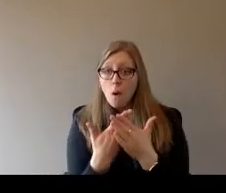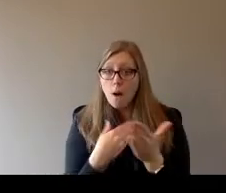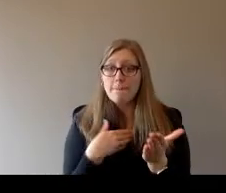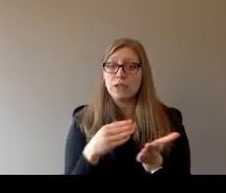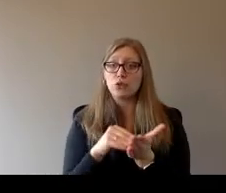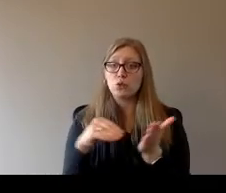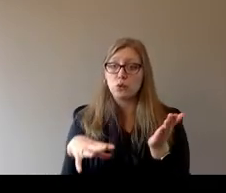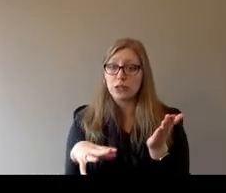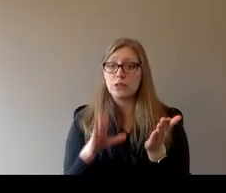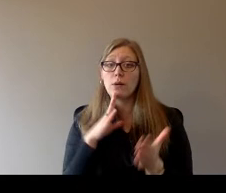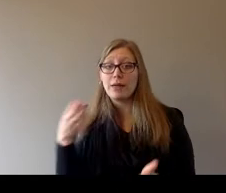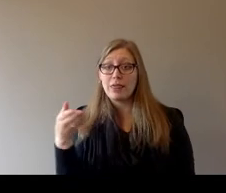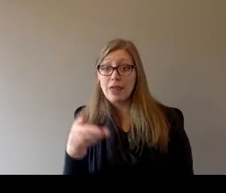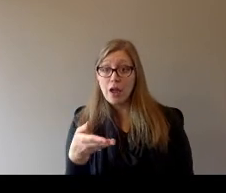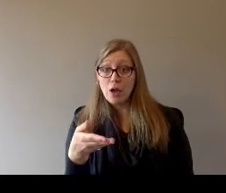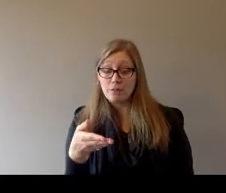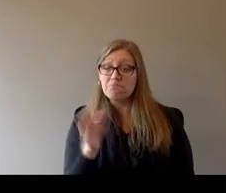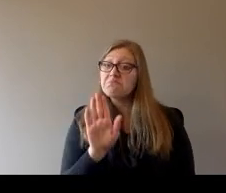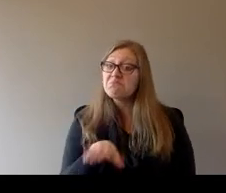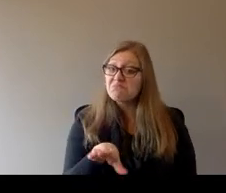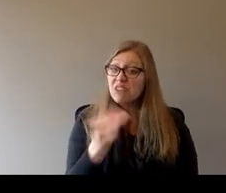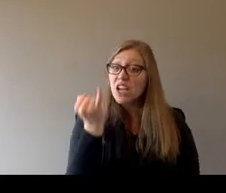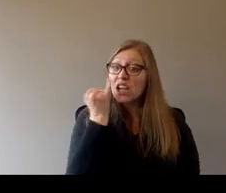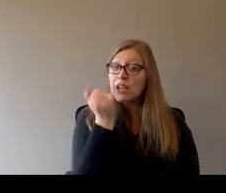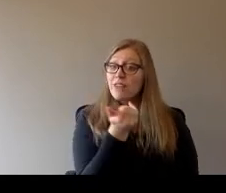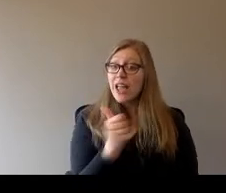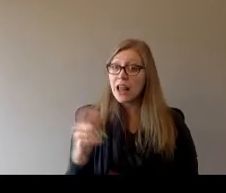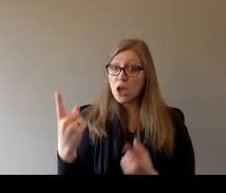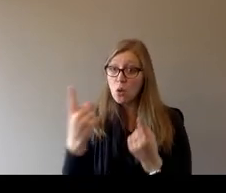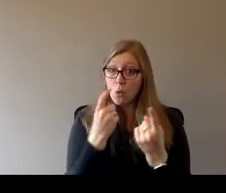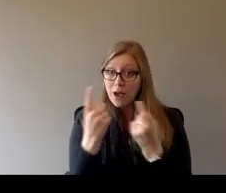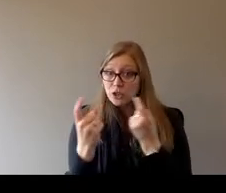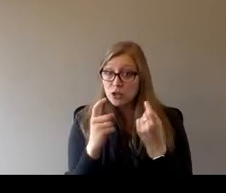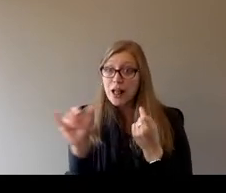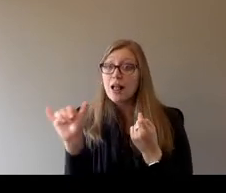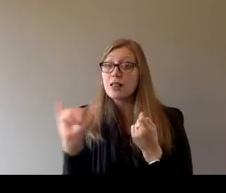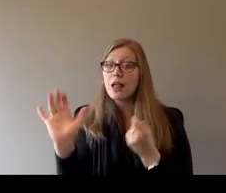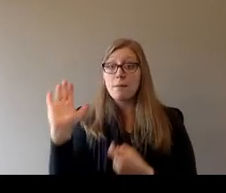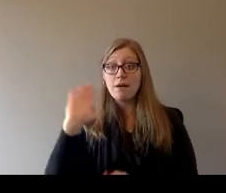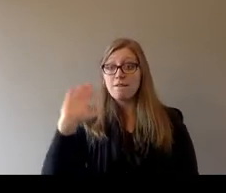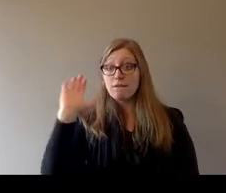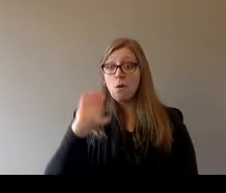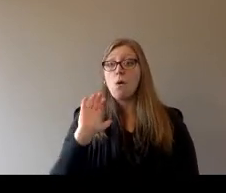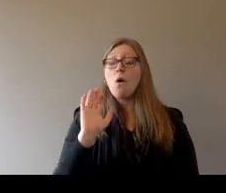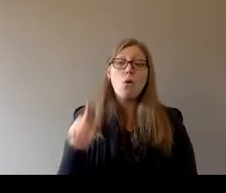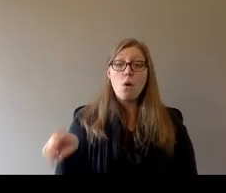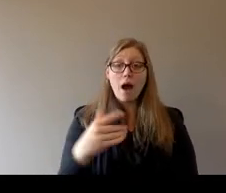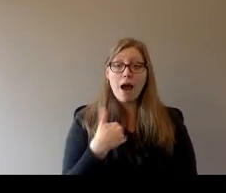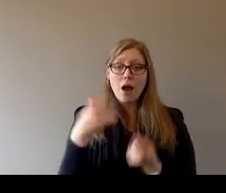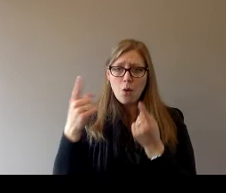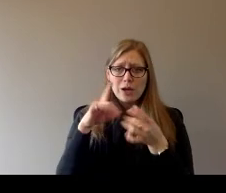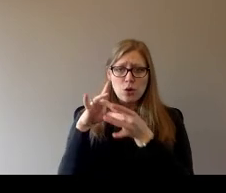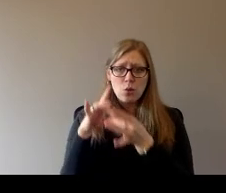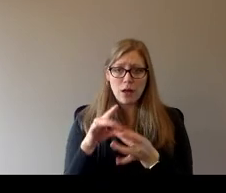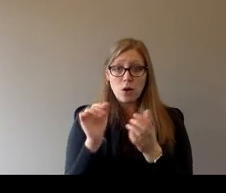Now if you have any questions, just like you had questions a few weeks ago with these updates,